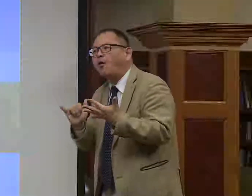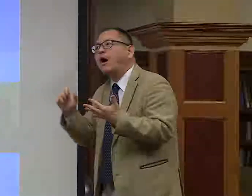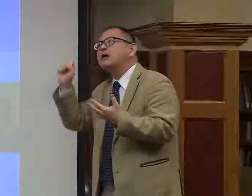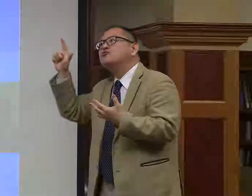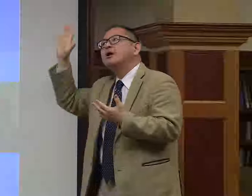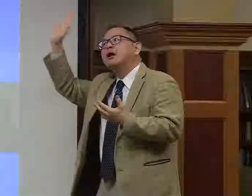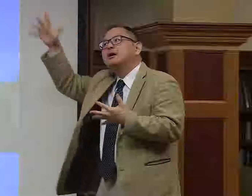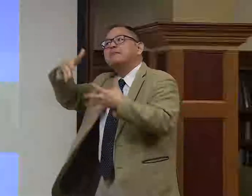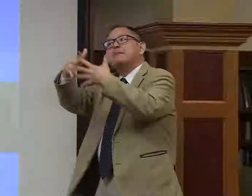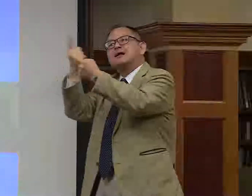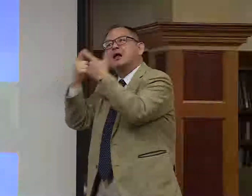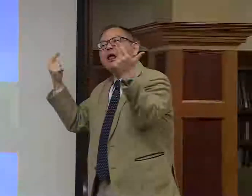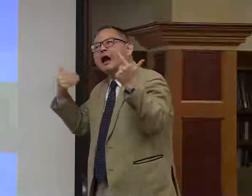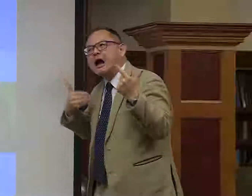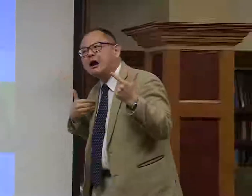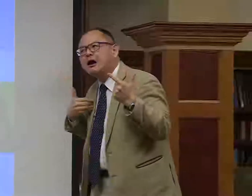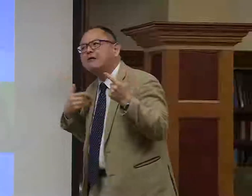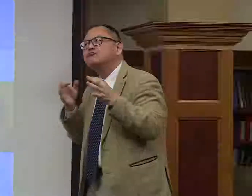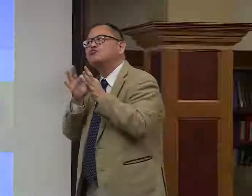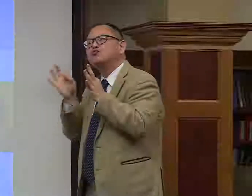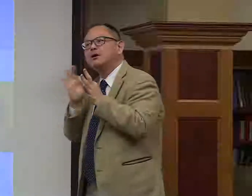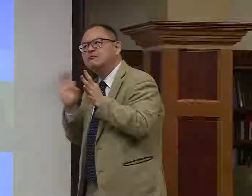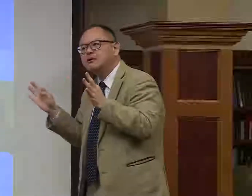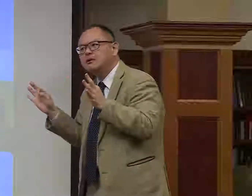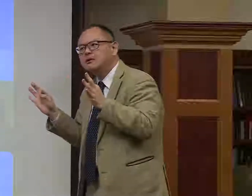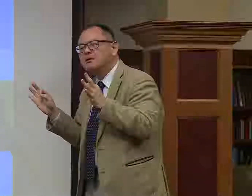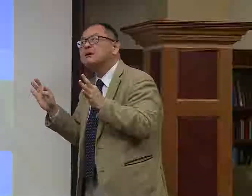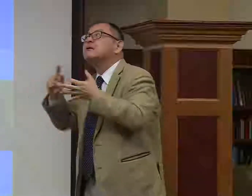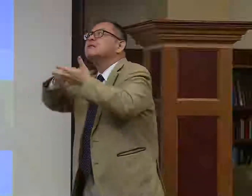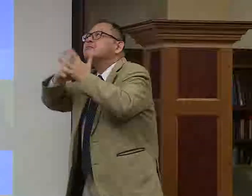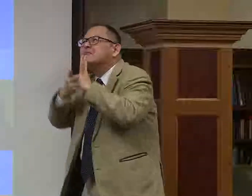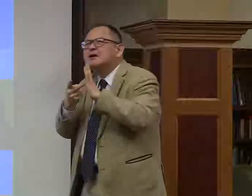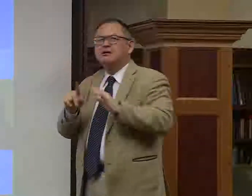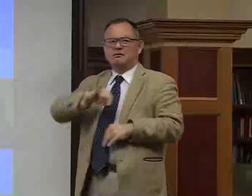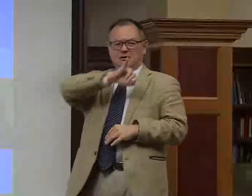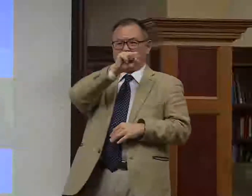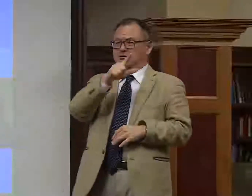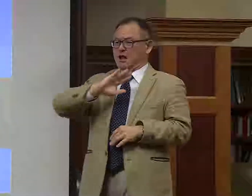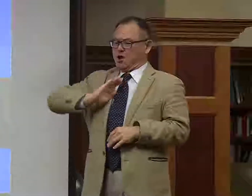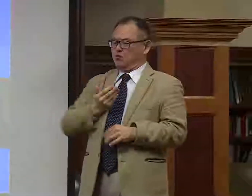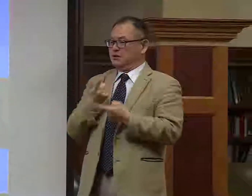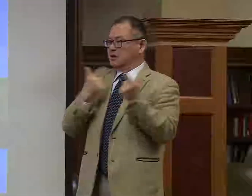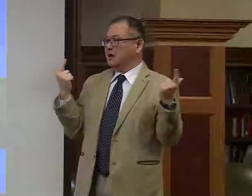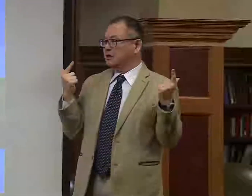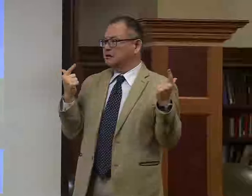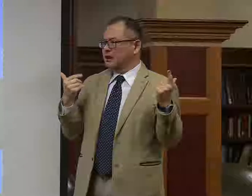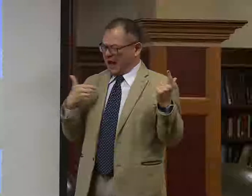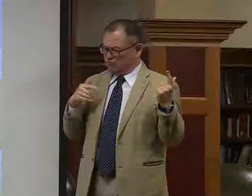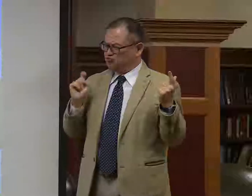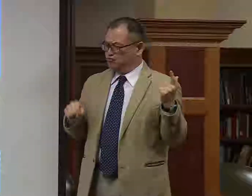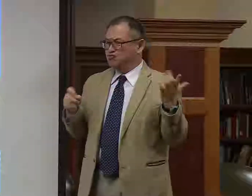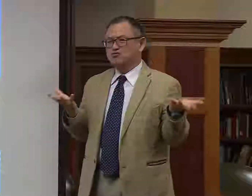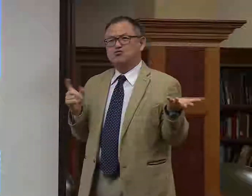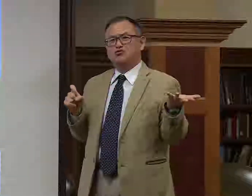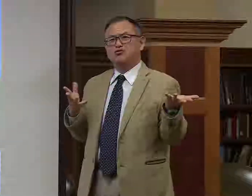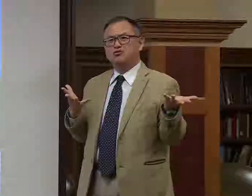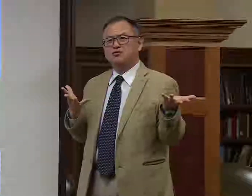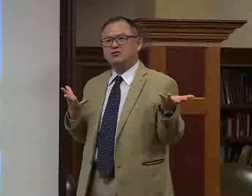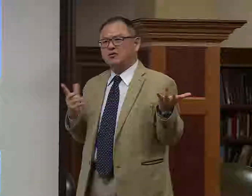and I learned that American Sign Language has grammar. And we had Japanese Sign Language, which was our language, and I realized